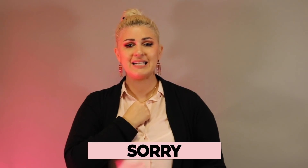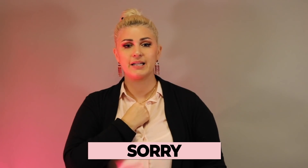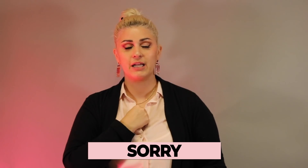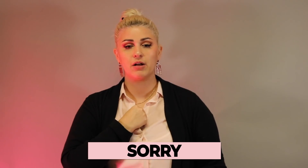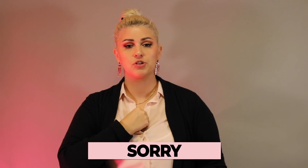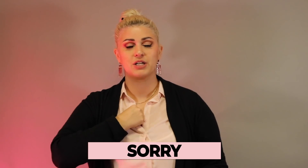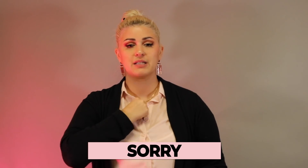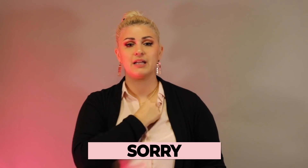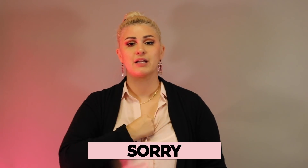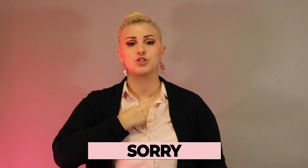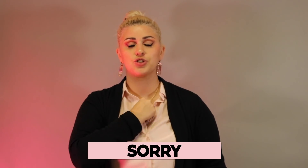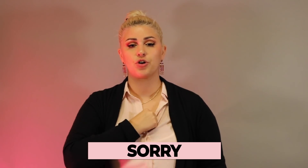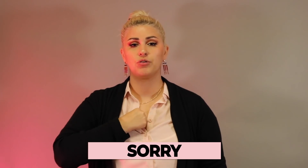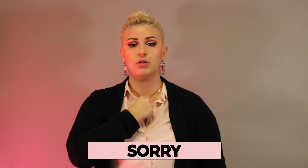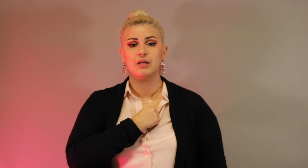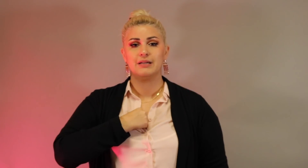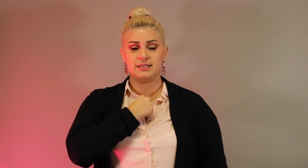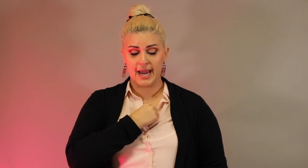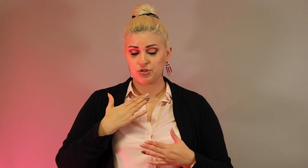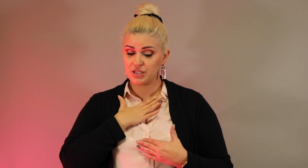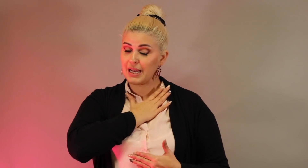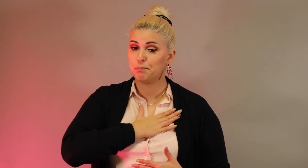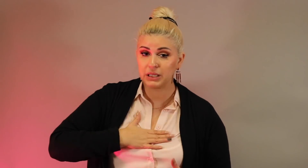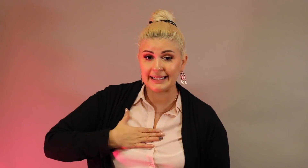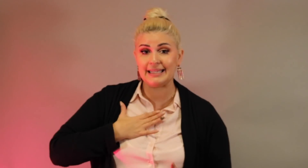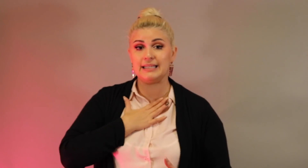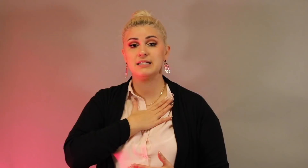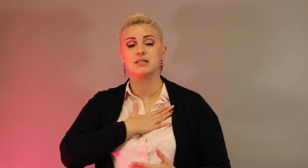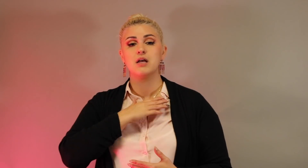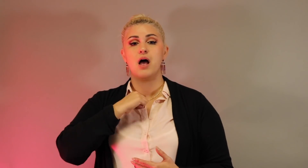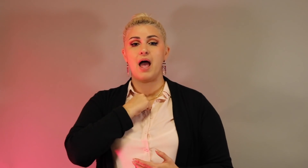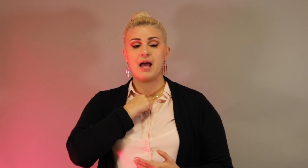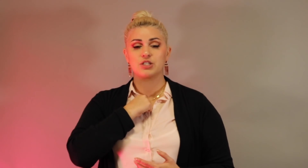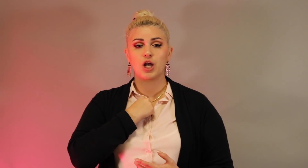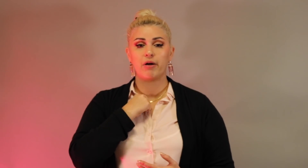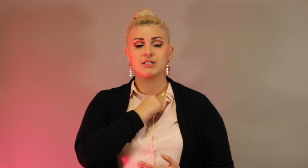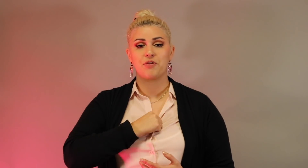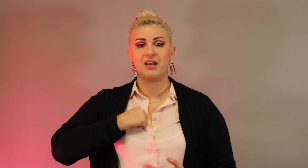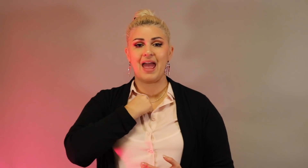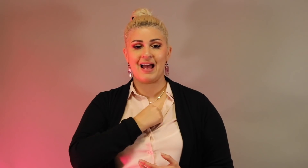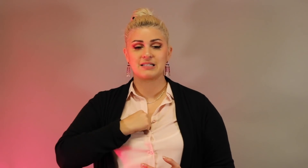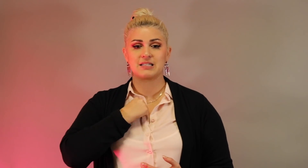Place it here on your chest again and circle. Down, just like please, sorry, is with an S.